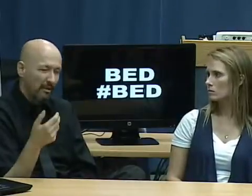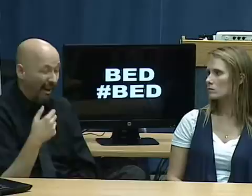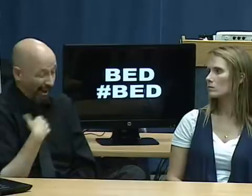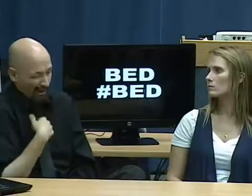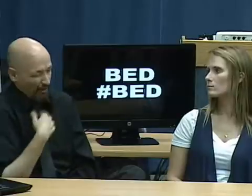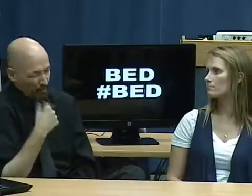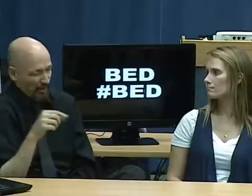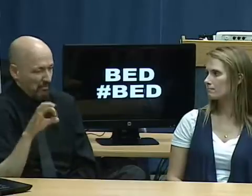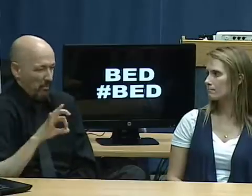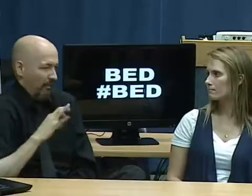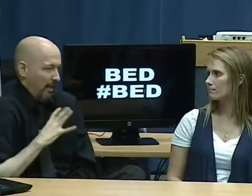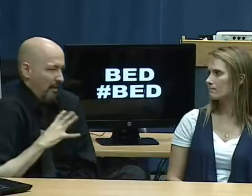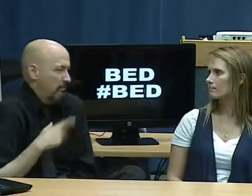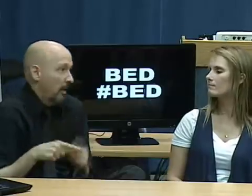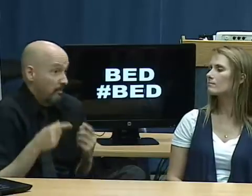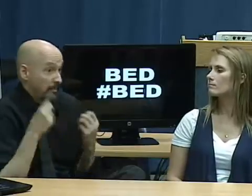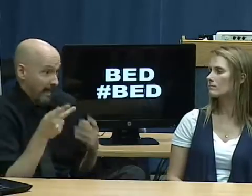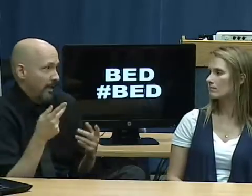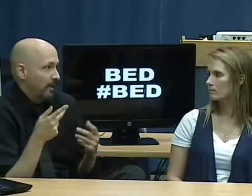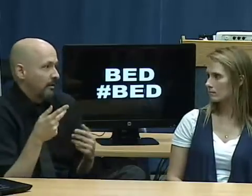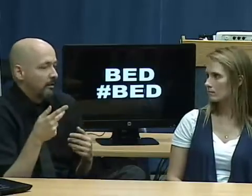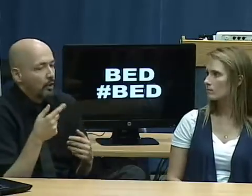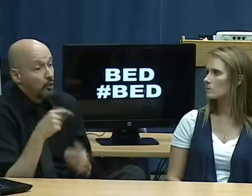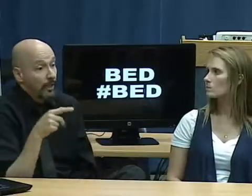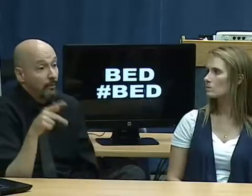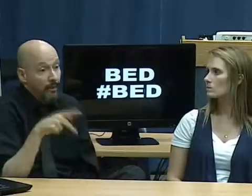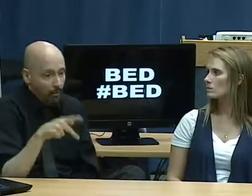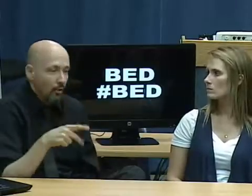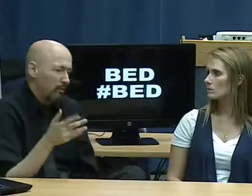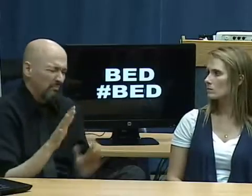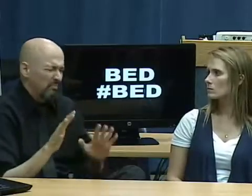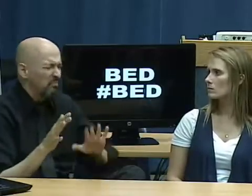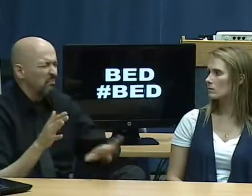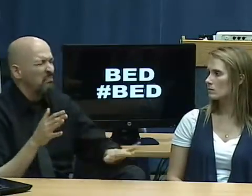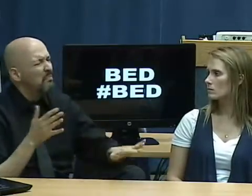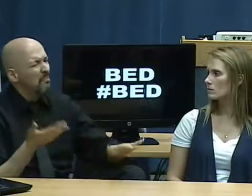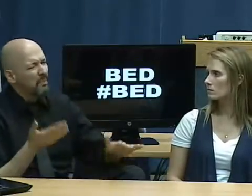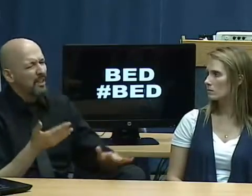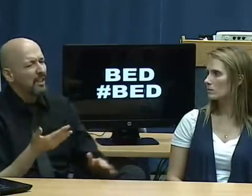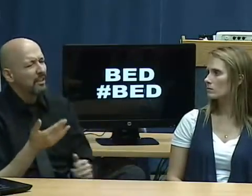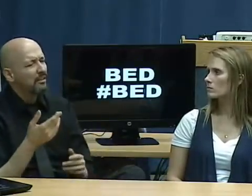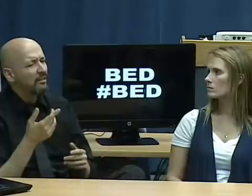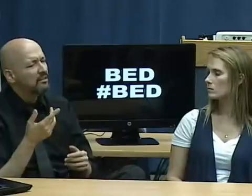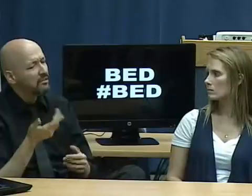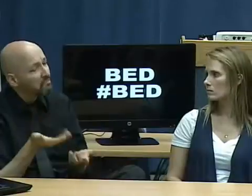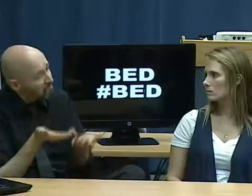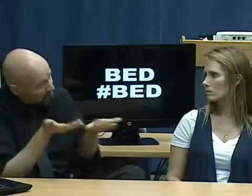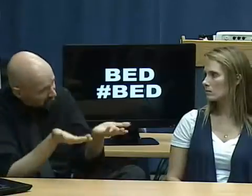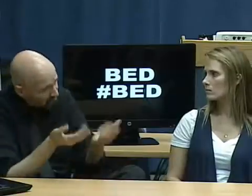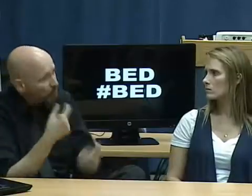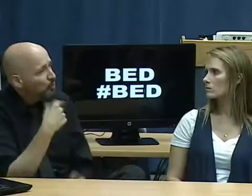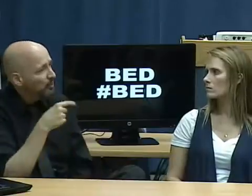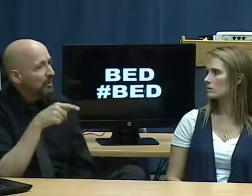I sign green "pepper." It's fine. But a lot of people sign "green pepper." But I suggest that maybe it's better to sign